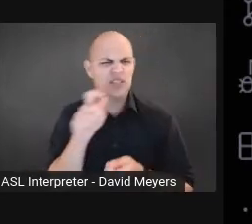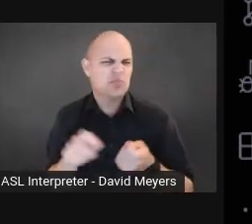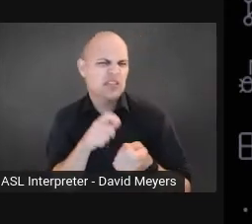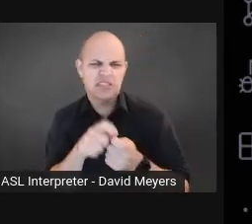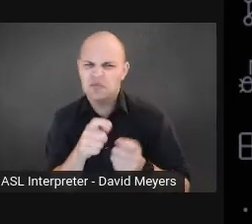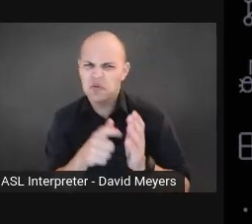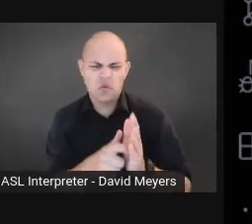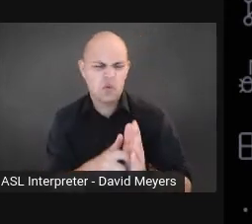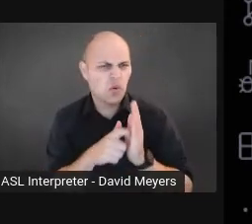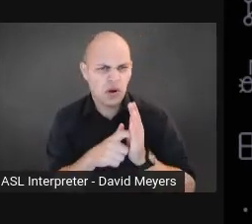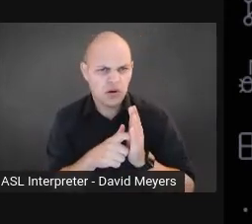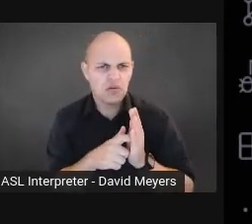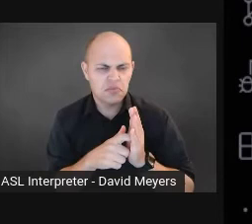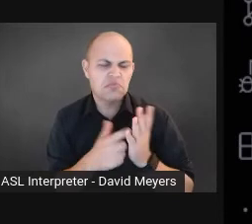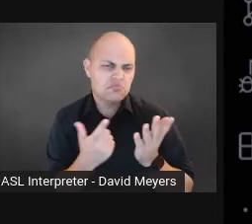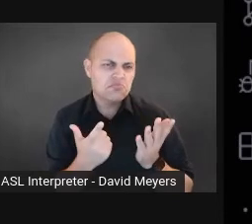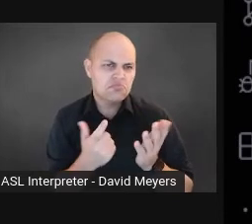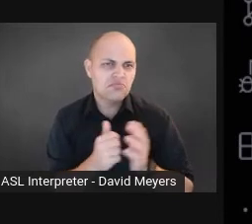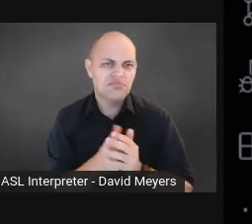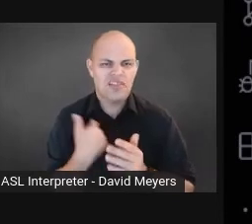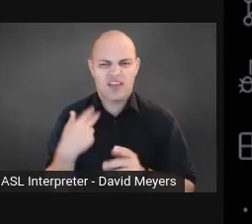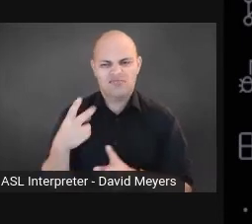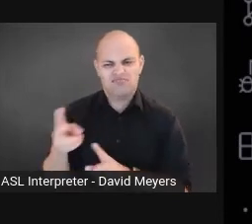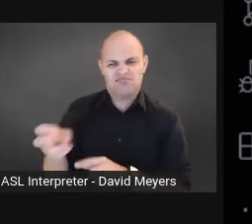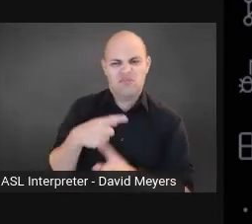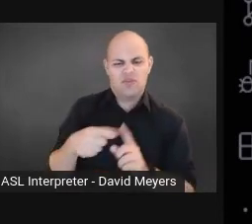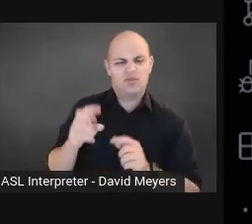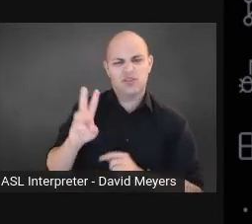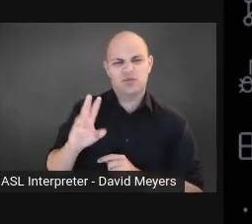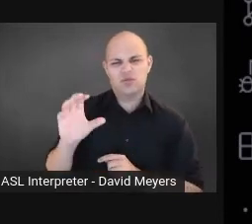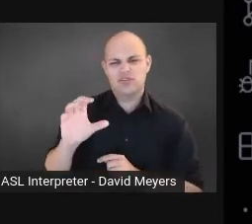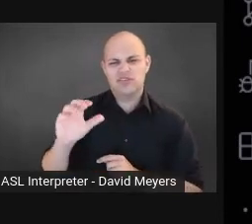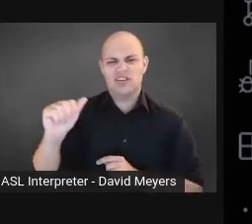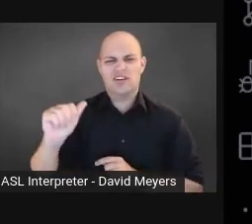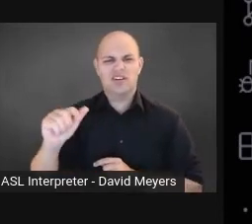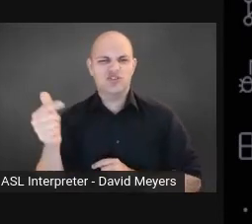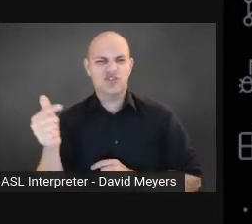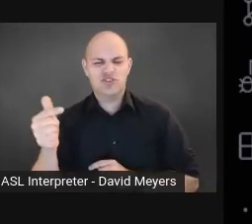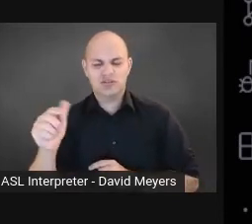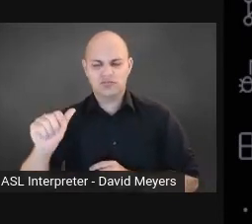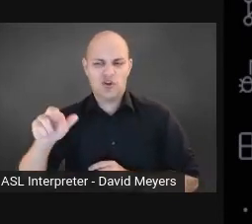I pulled this from the WCAG, ARIA guidelines there.